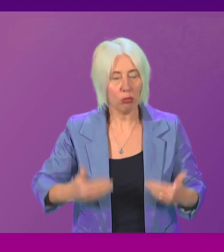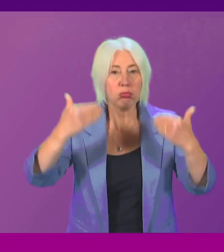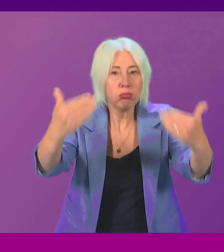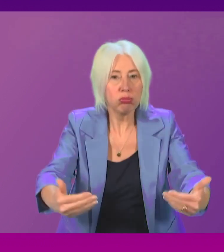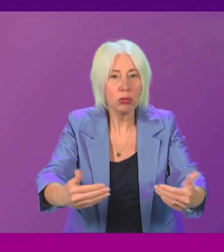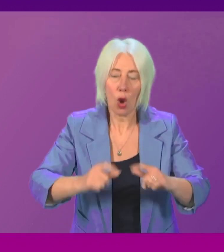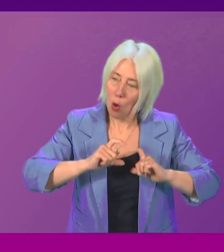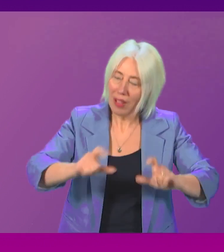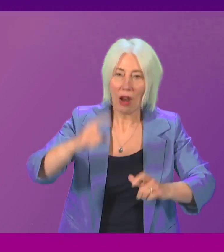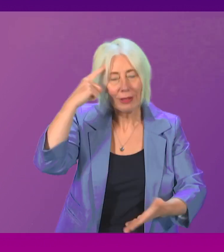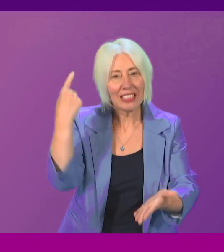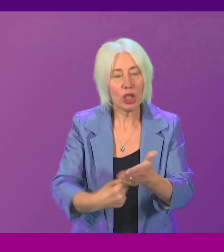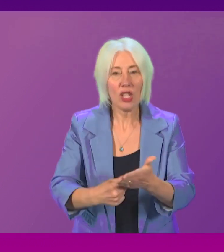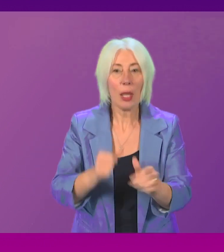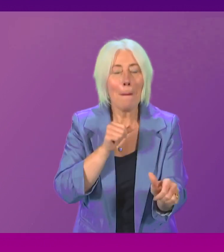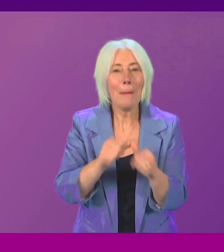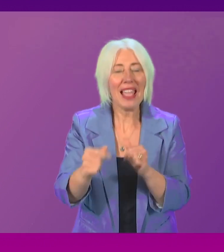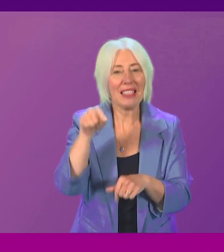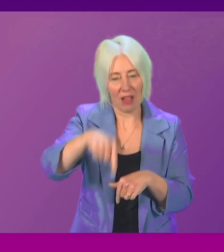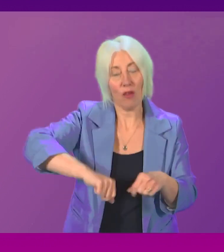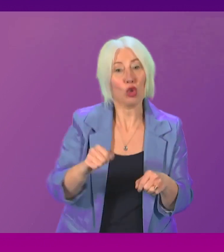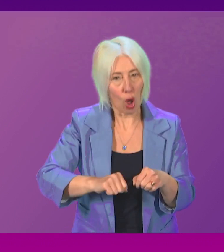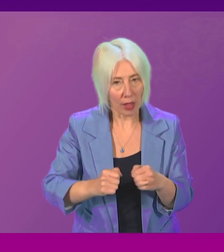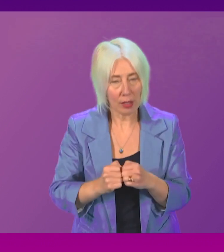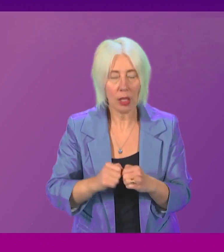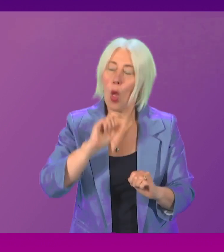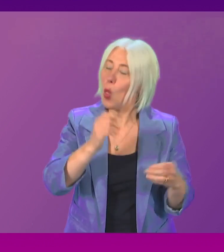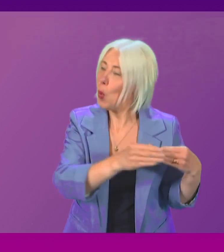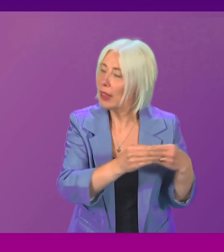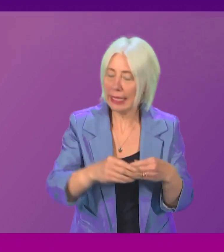the decisions that are in the interest of this country and will lead this country to